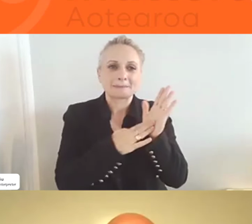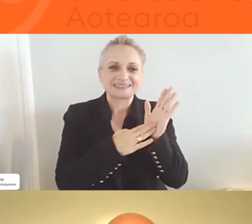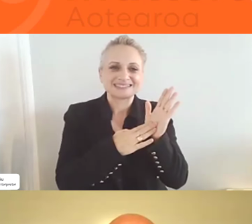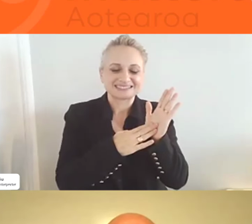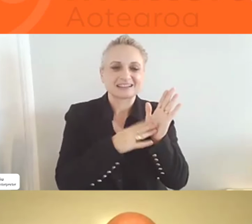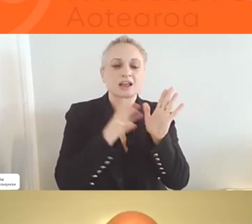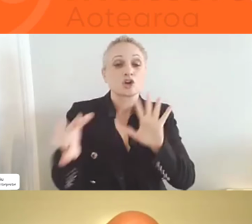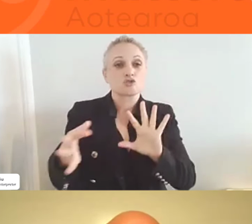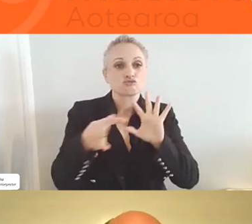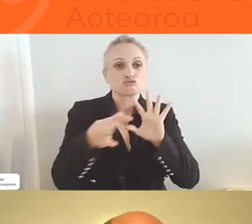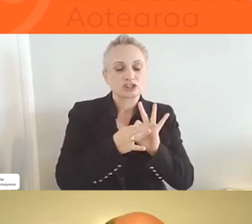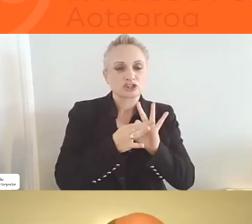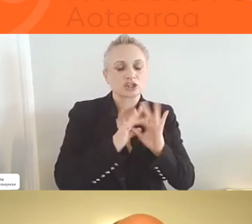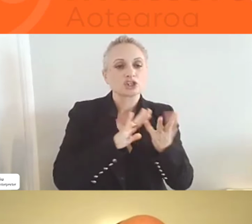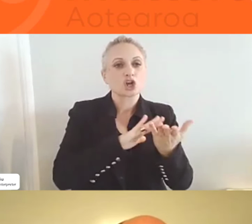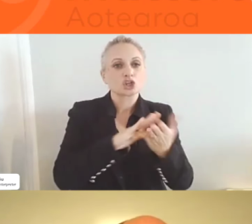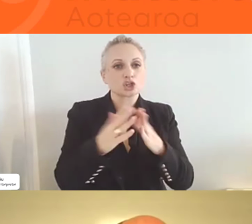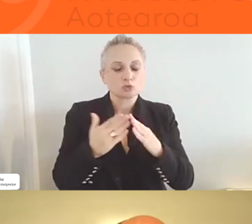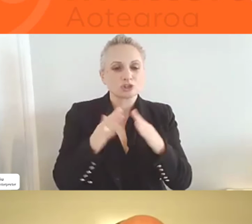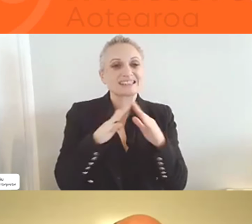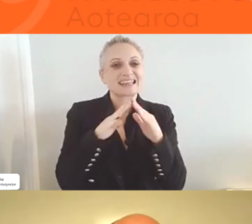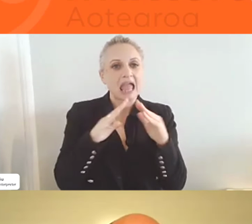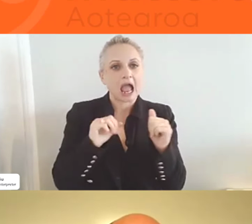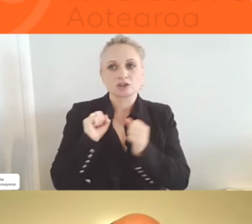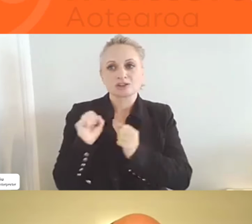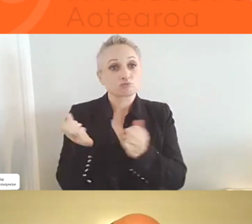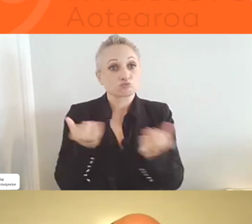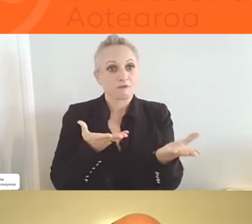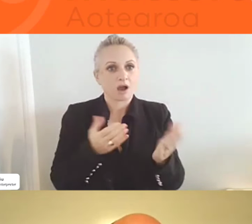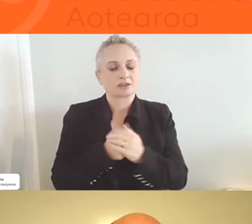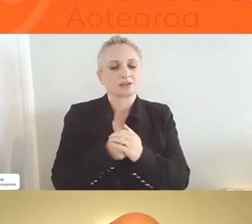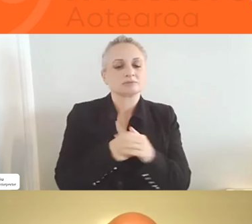Housing providers. We also have another 50 members who include